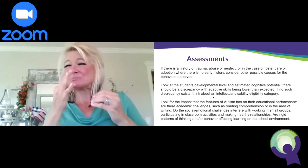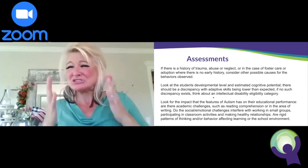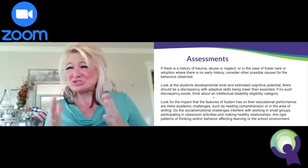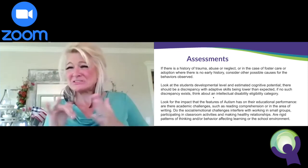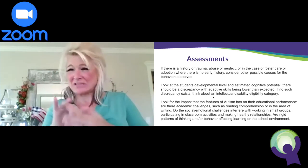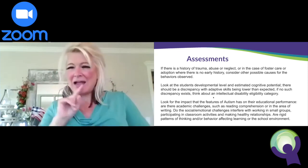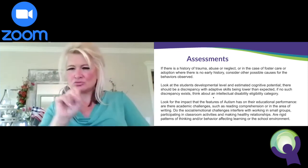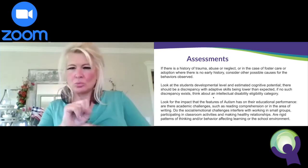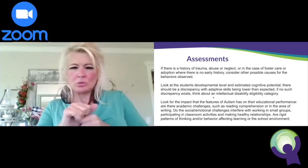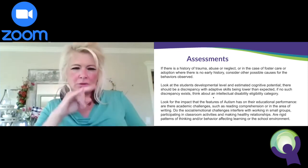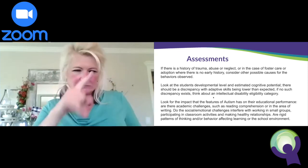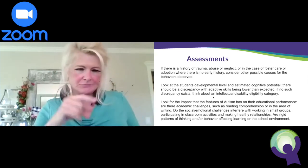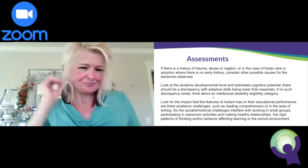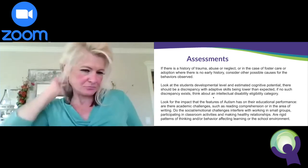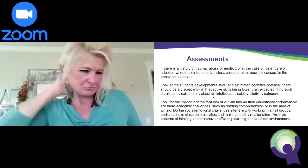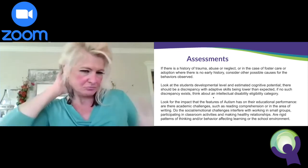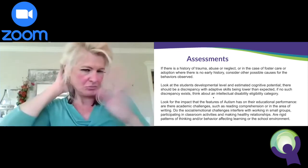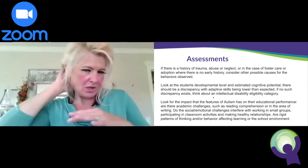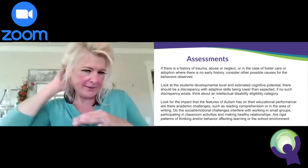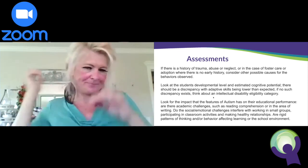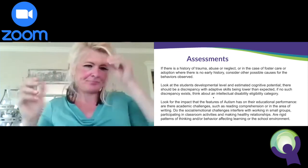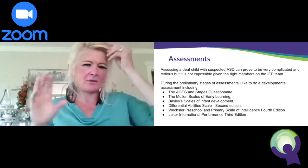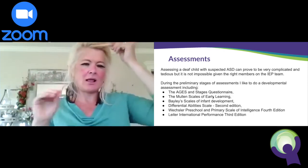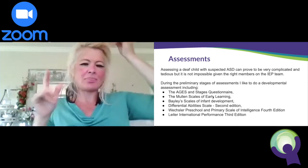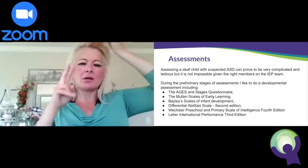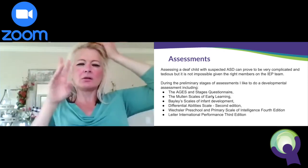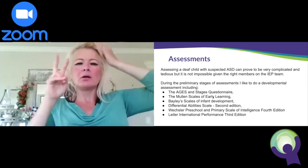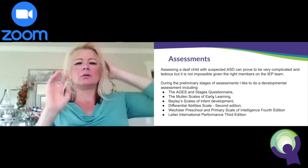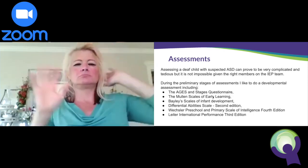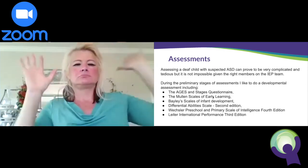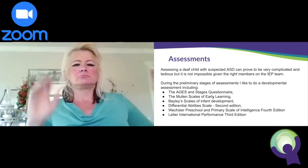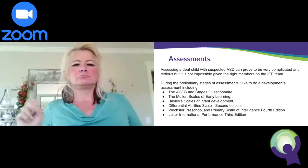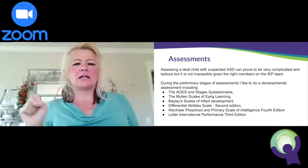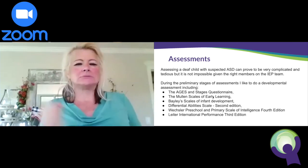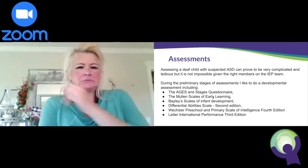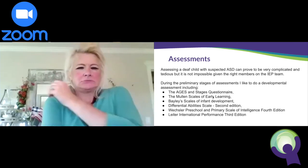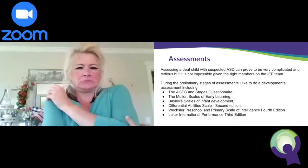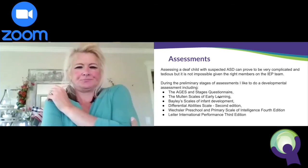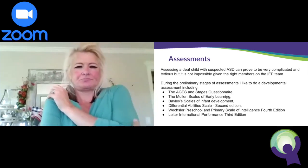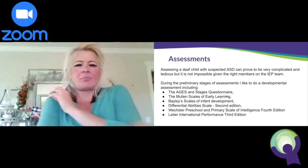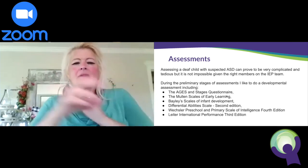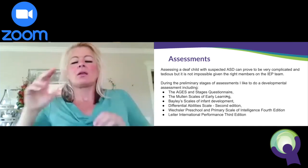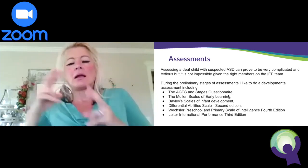really to get into it, really looking at an expert, how they're looking at it and really that's going to be in their